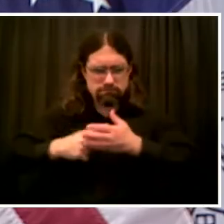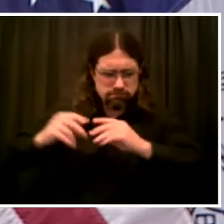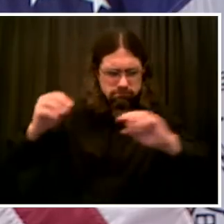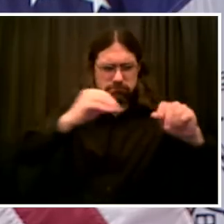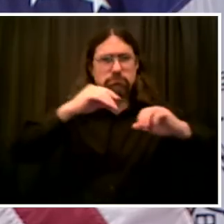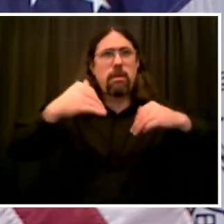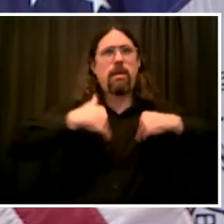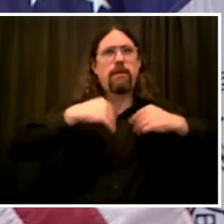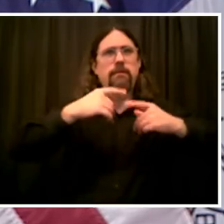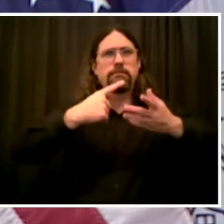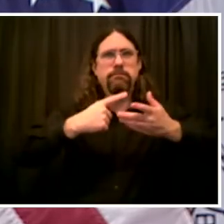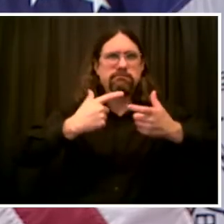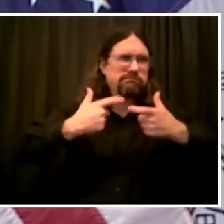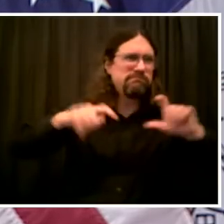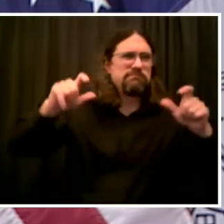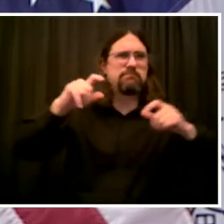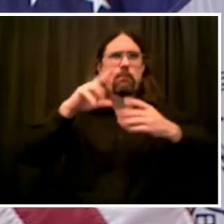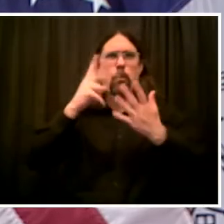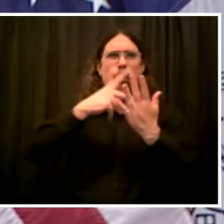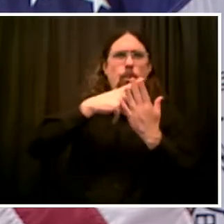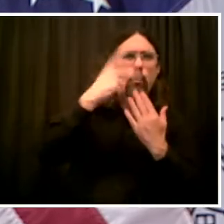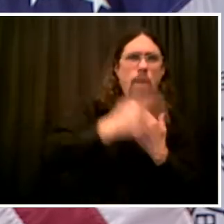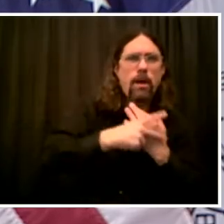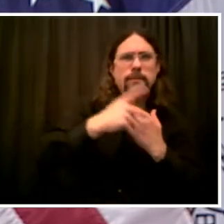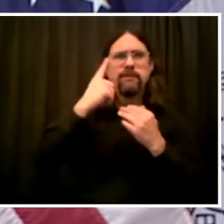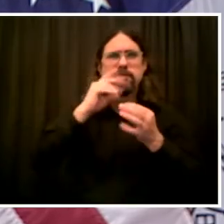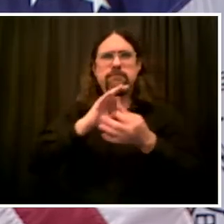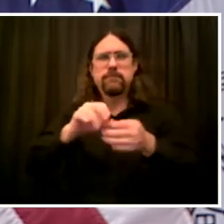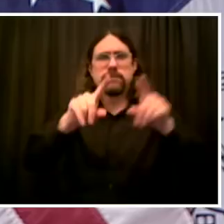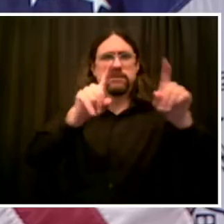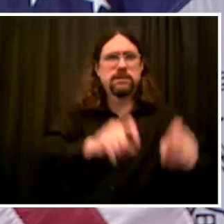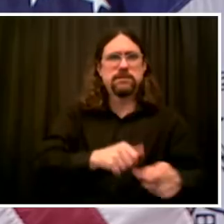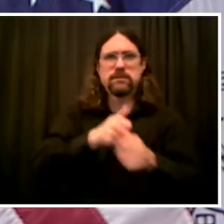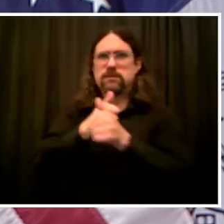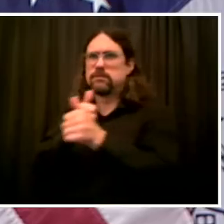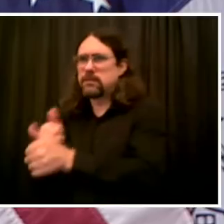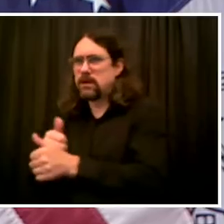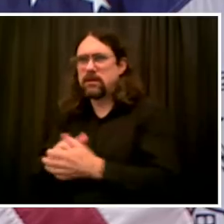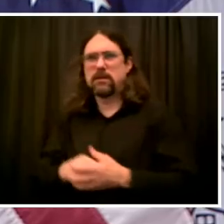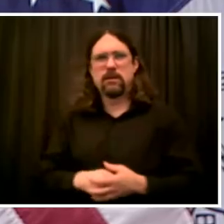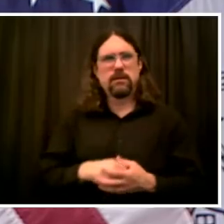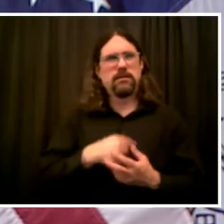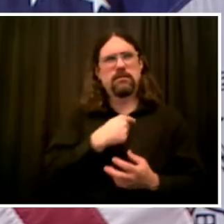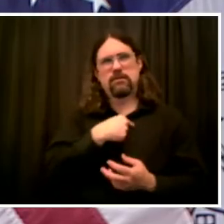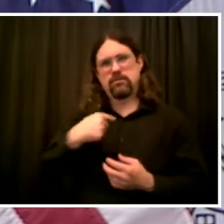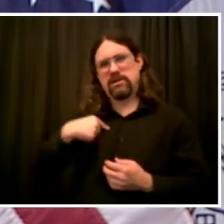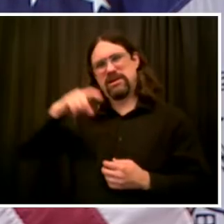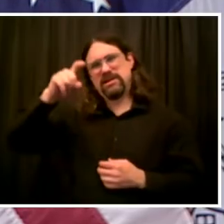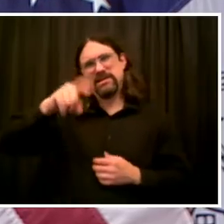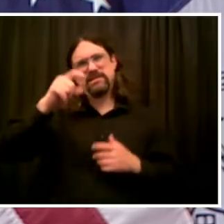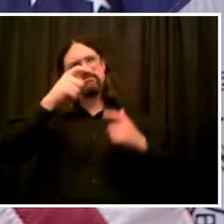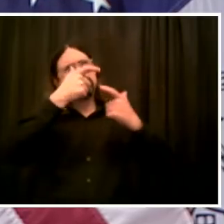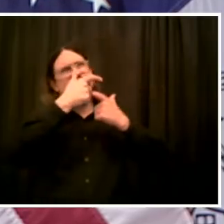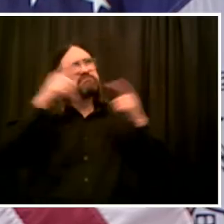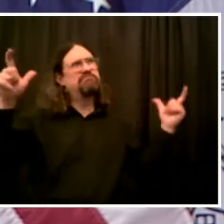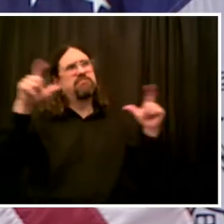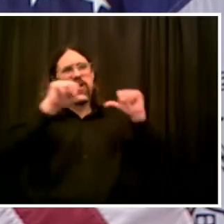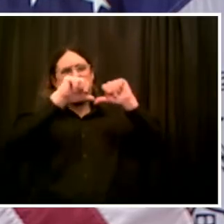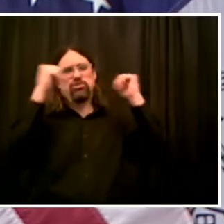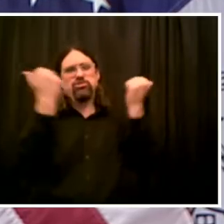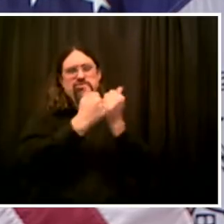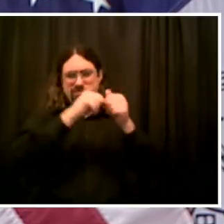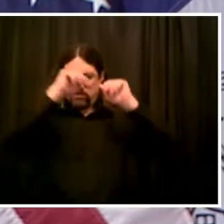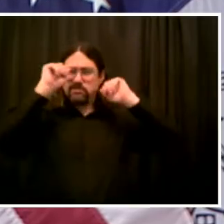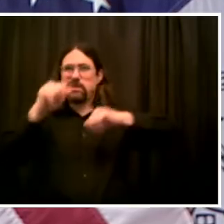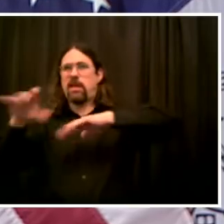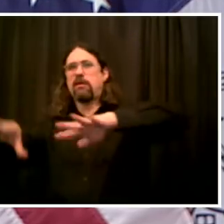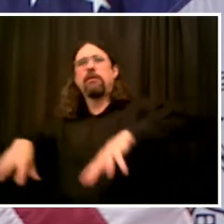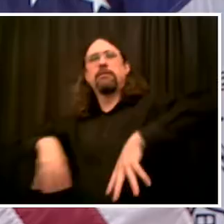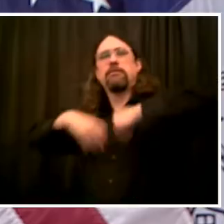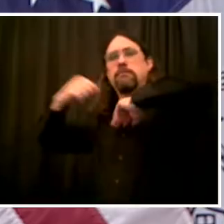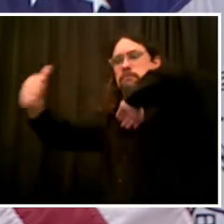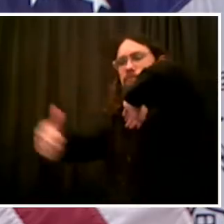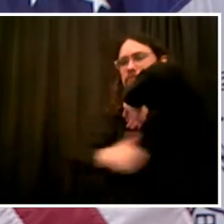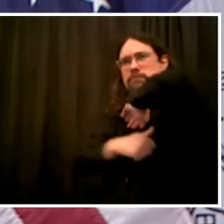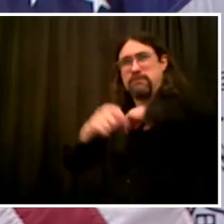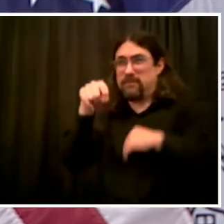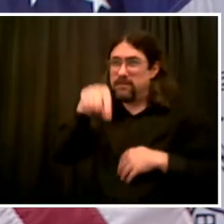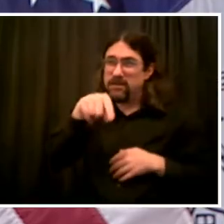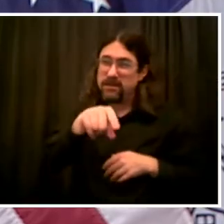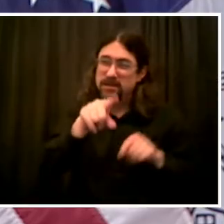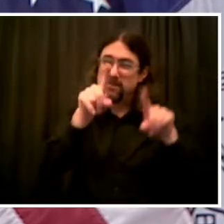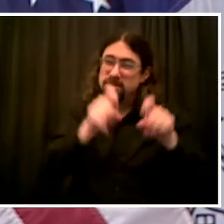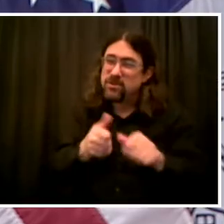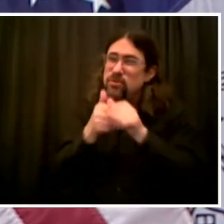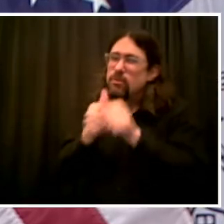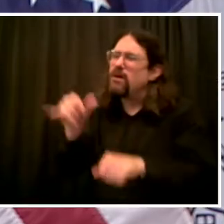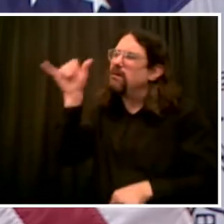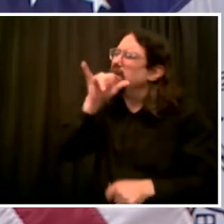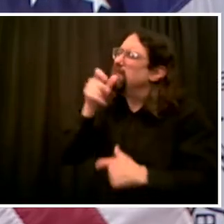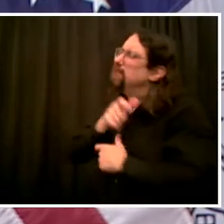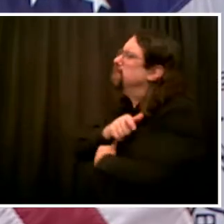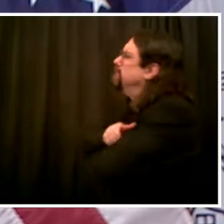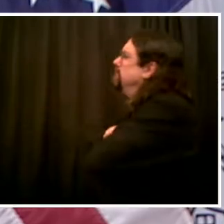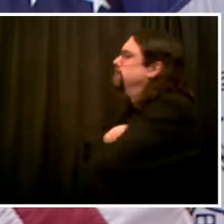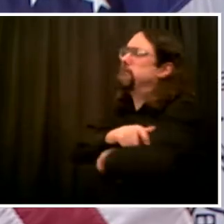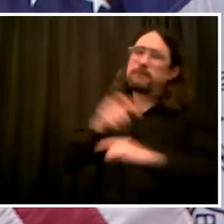REACH THE ENTIRE